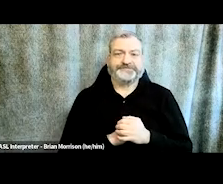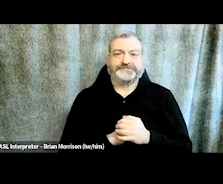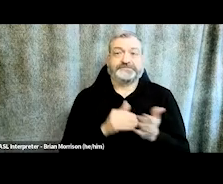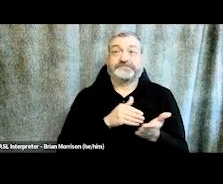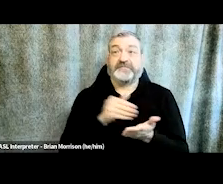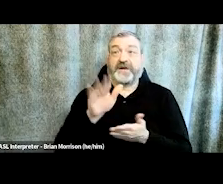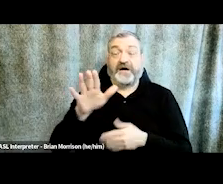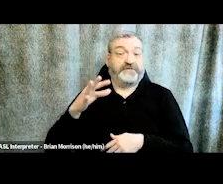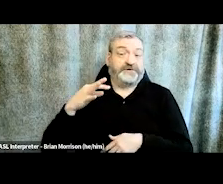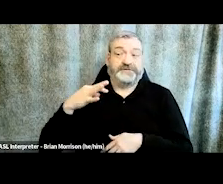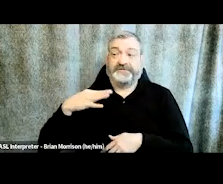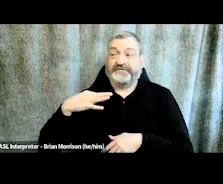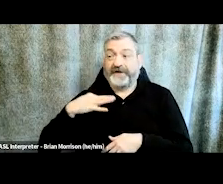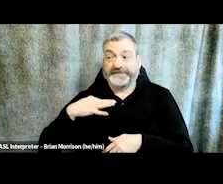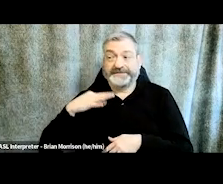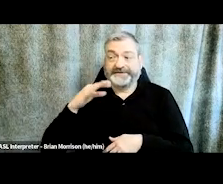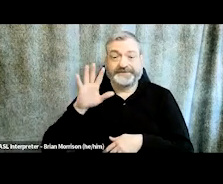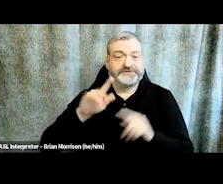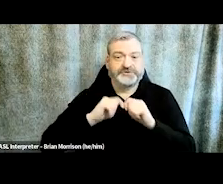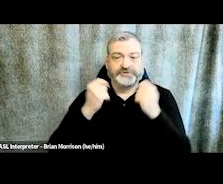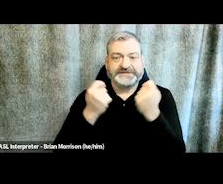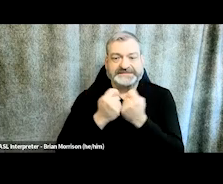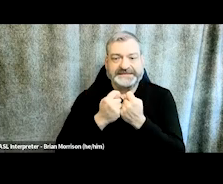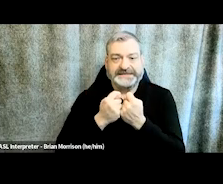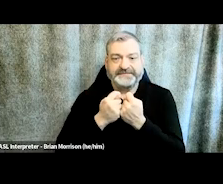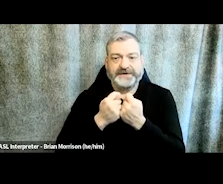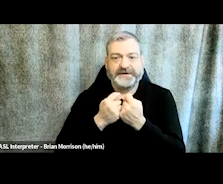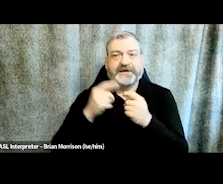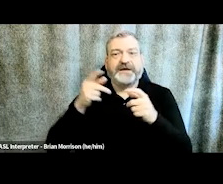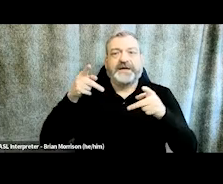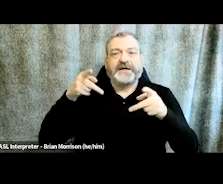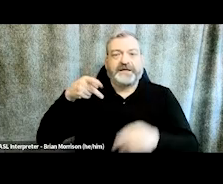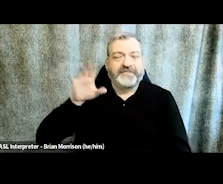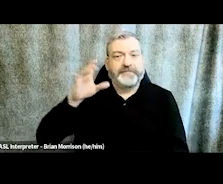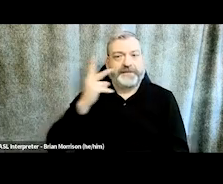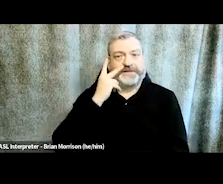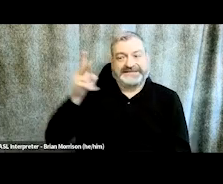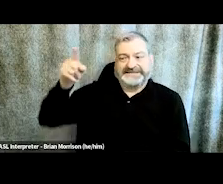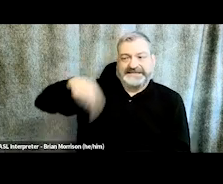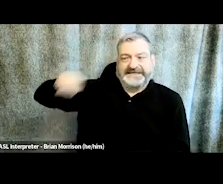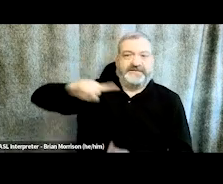if you're a volunteer driven organization, are the public face of your program. Your organization.